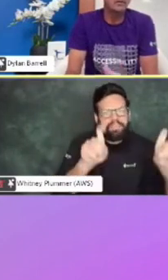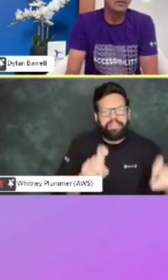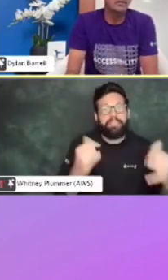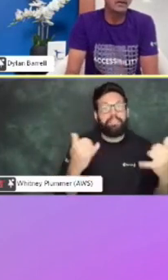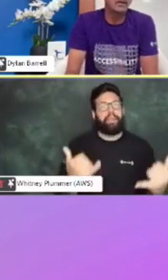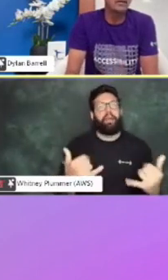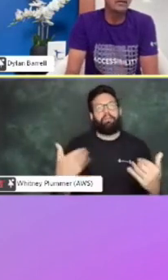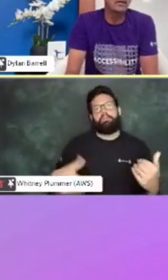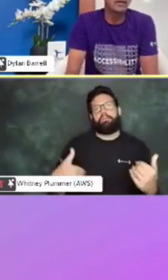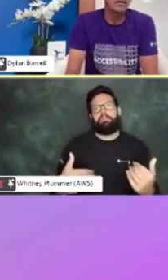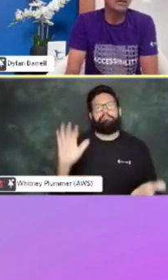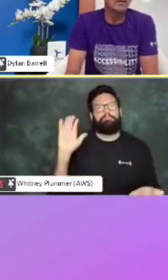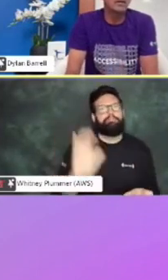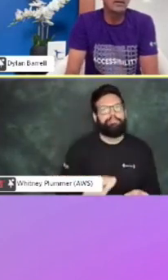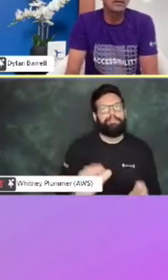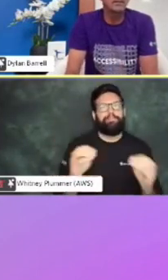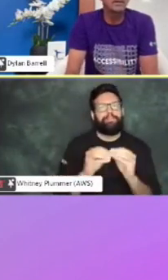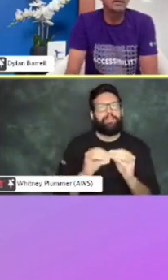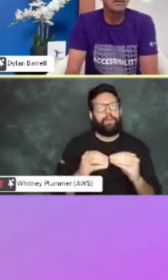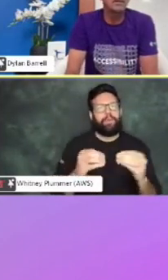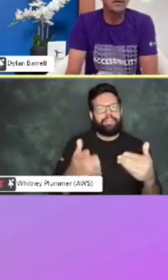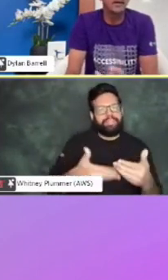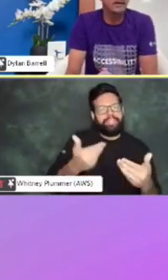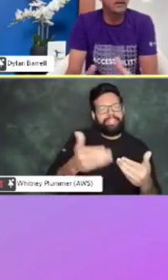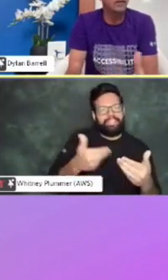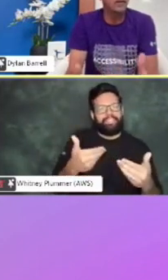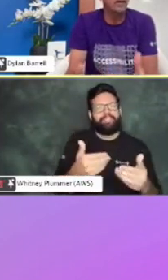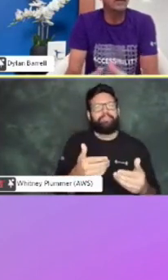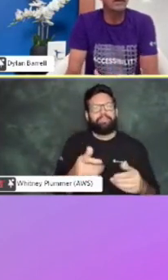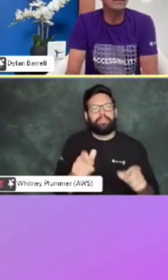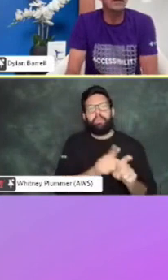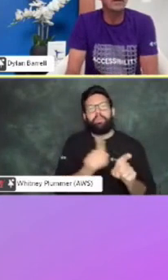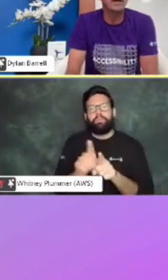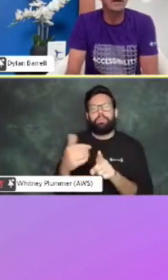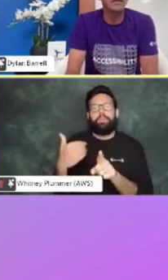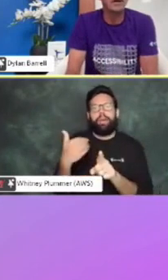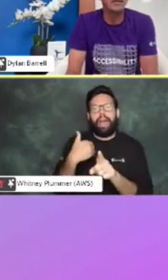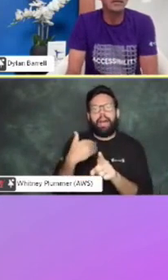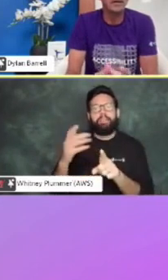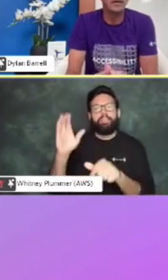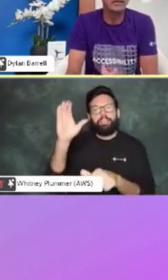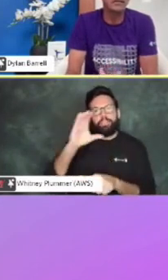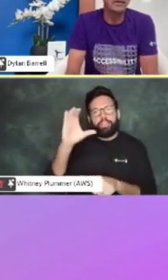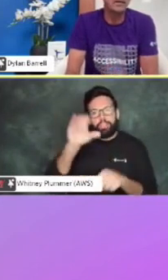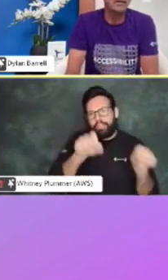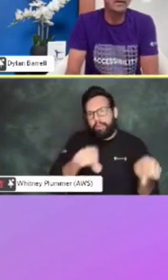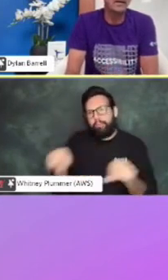with a great searching capability. So it's a lot easier to find the things after you've done a lot of testing.